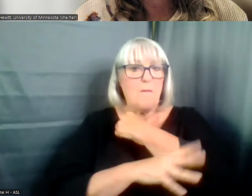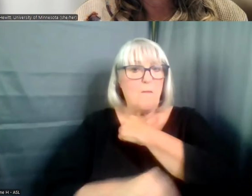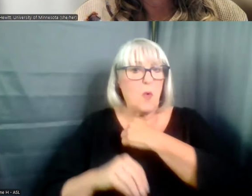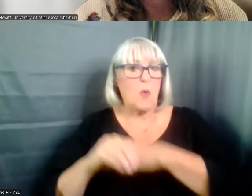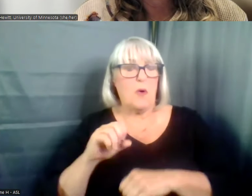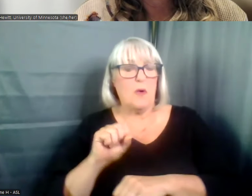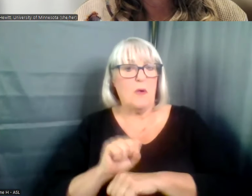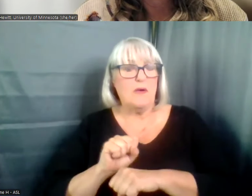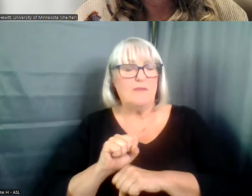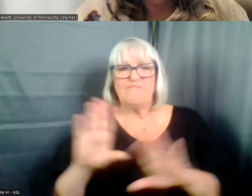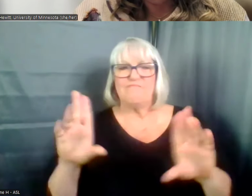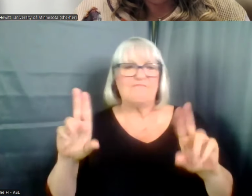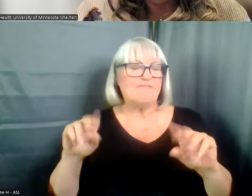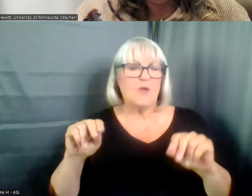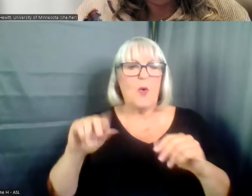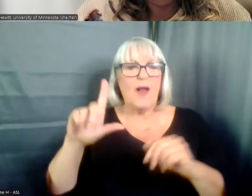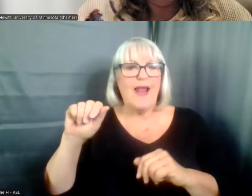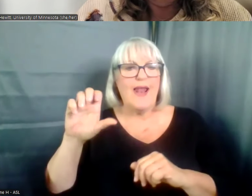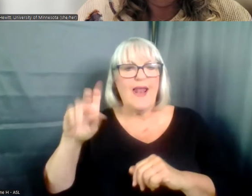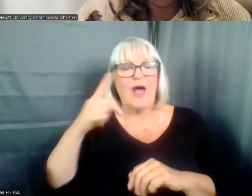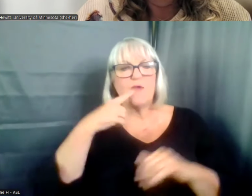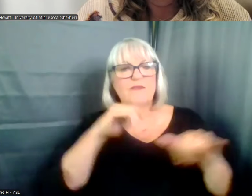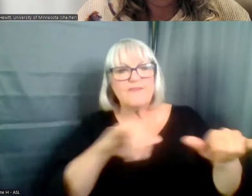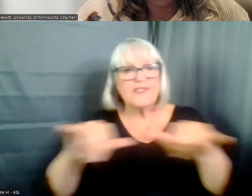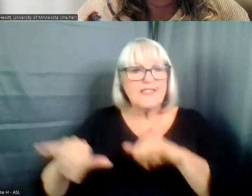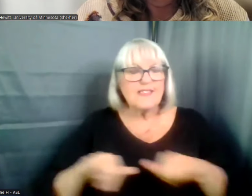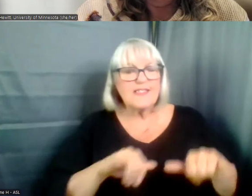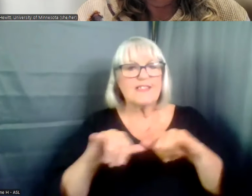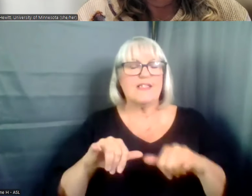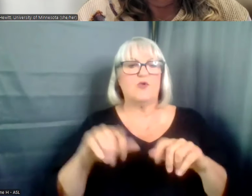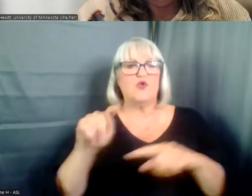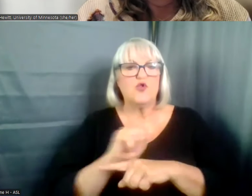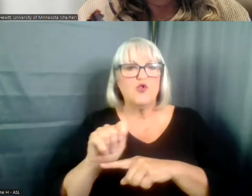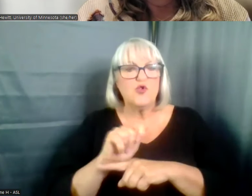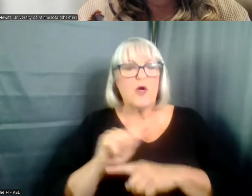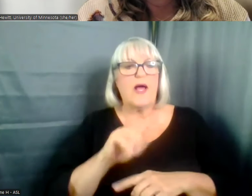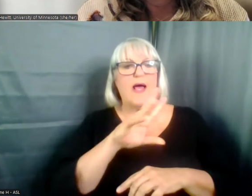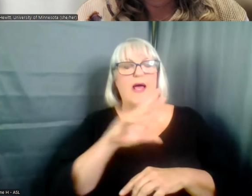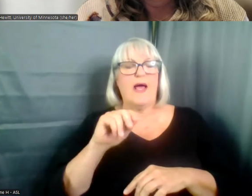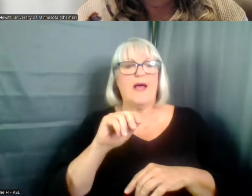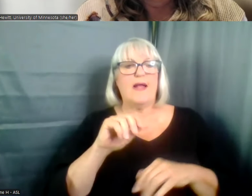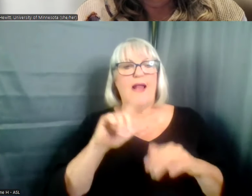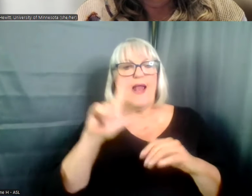standardized competency based training requirements and a lack of career mobility. In the policy guide, we note that